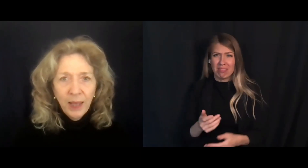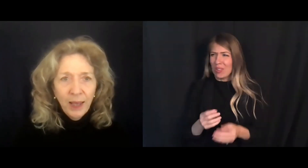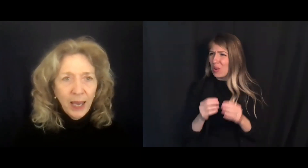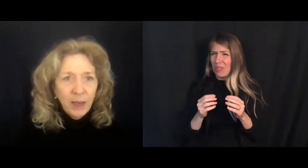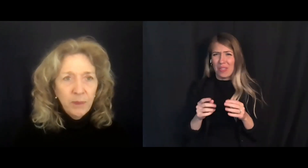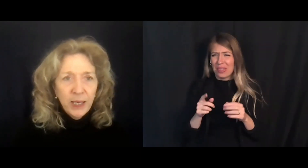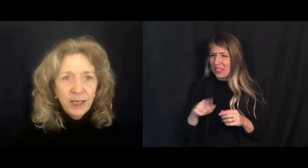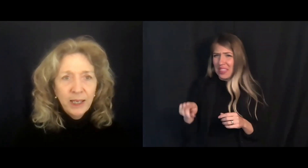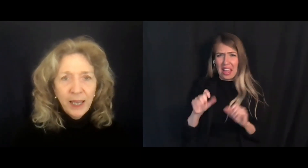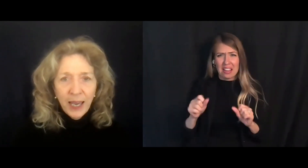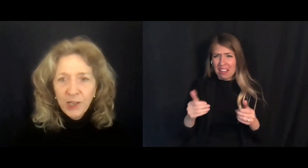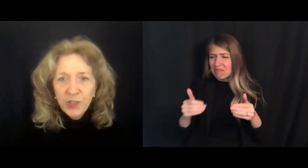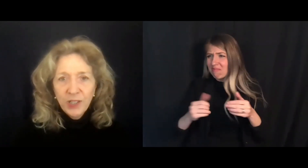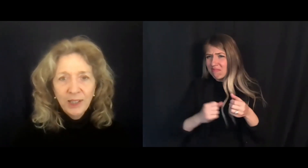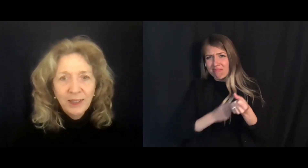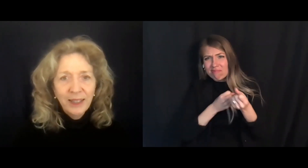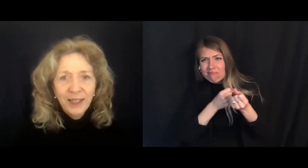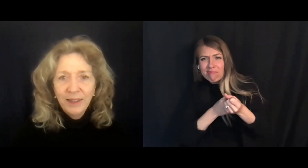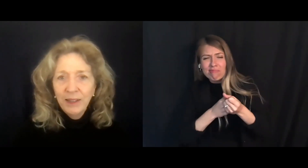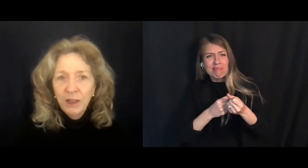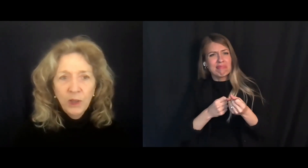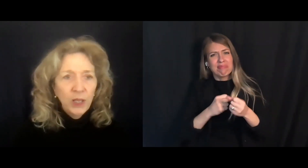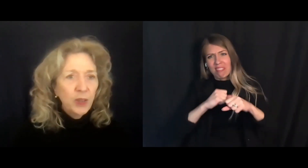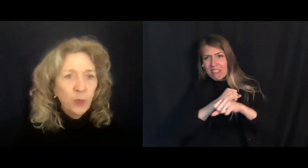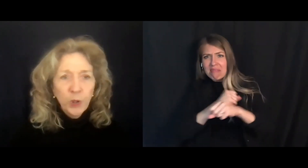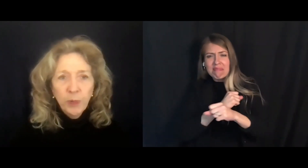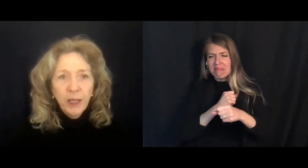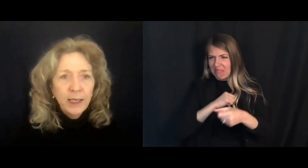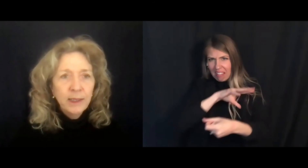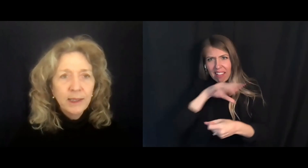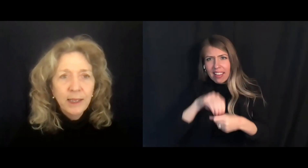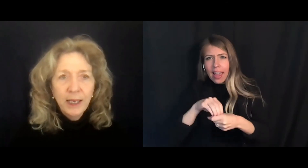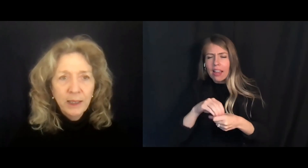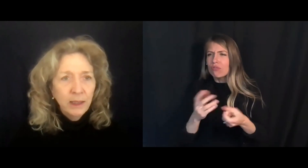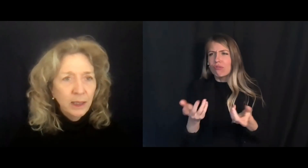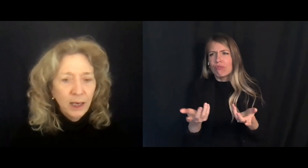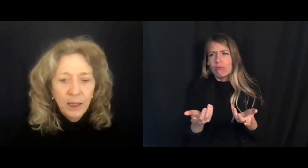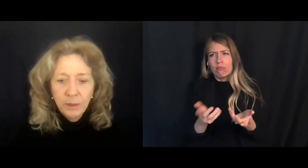and be engaged in the workplace, in employment, et cetera.